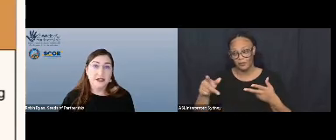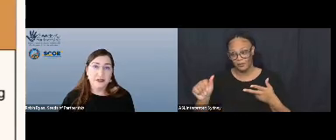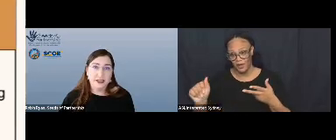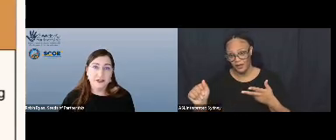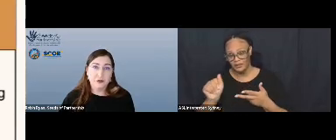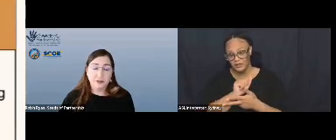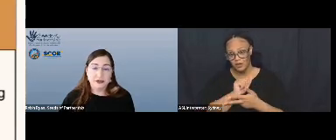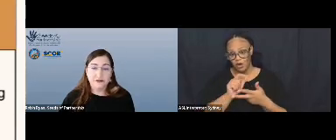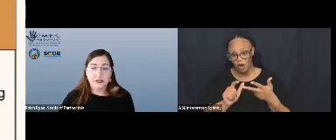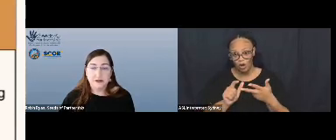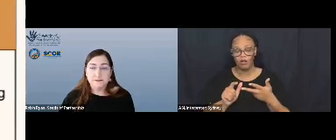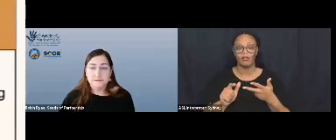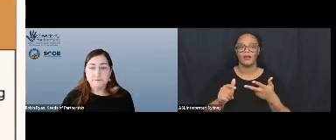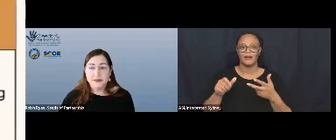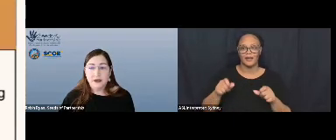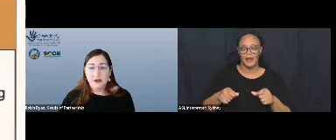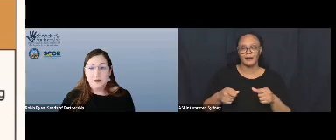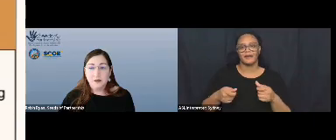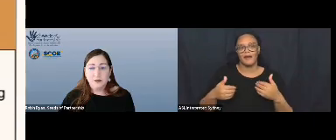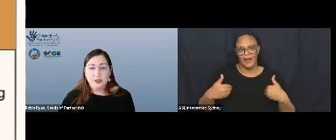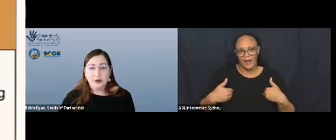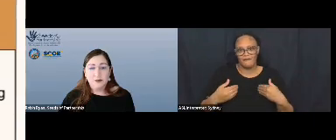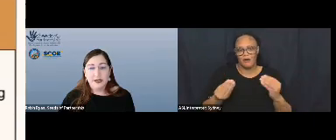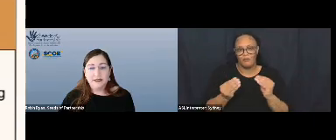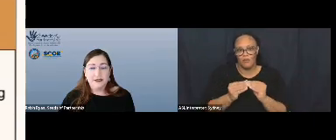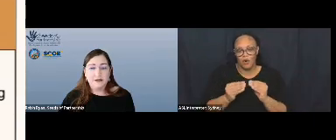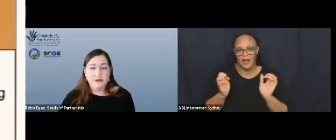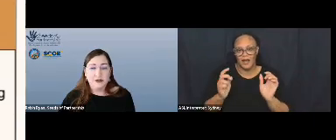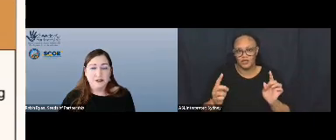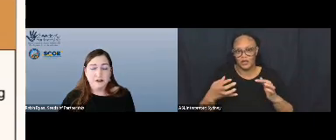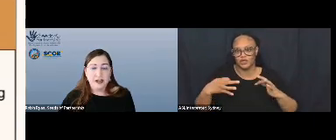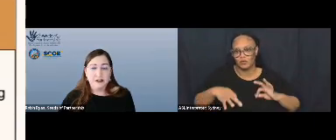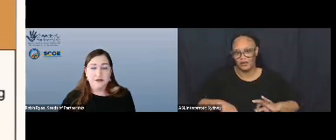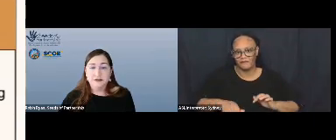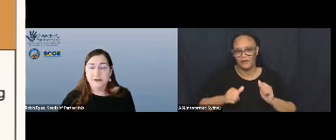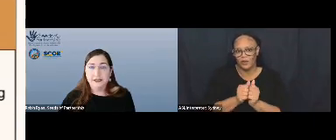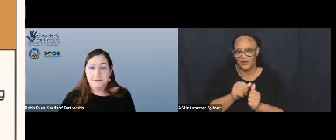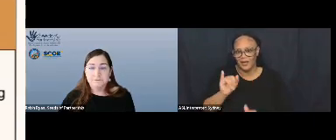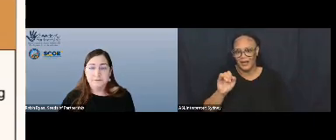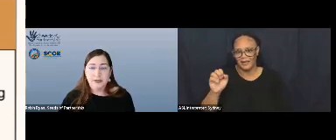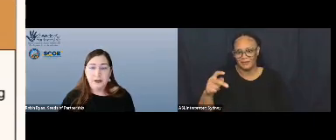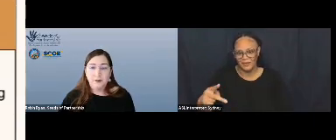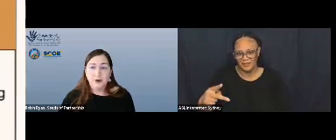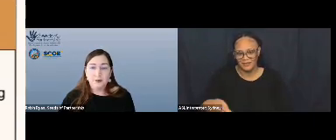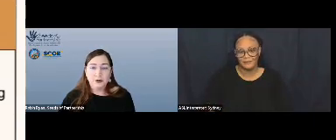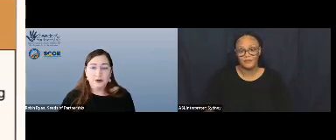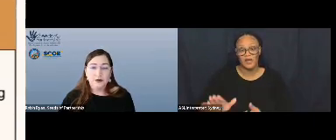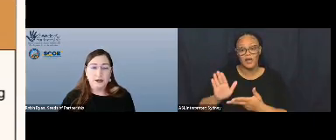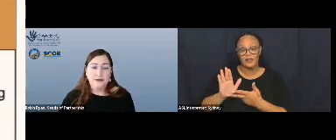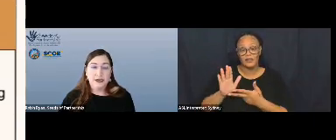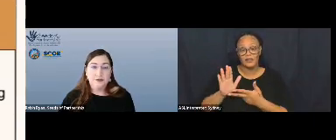in educational benefit. We will be joined by executive director Heather DiFede. Both programs